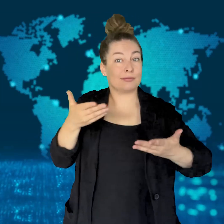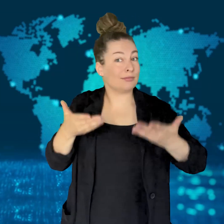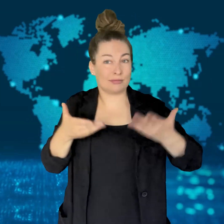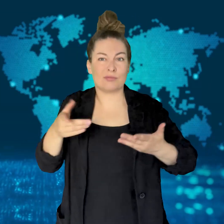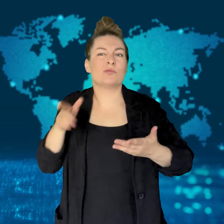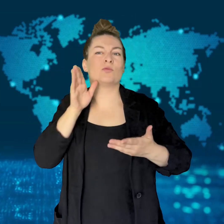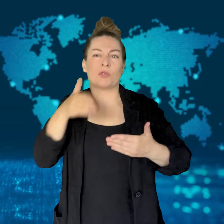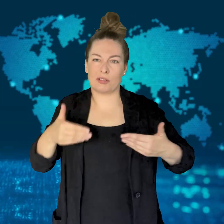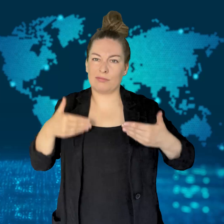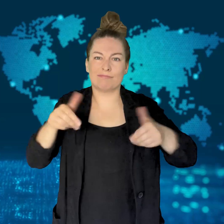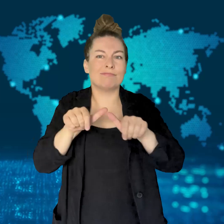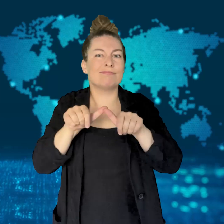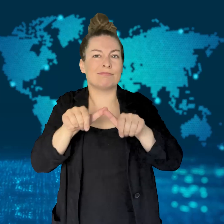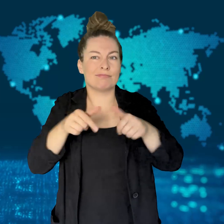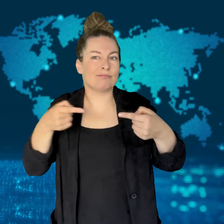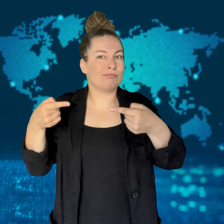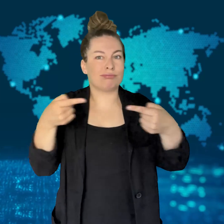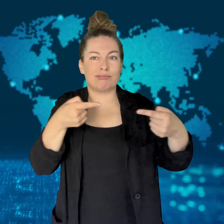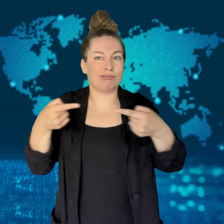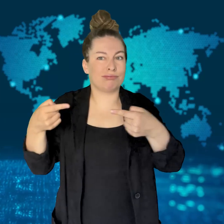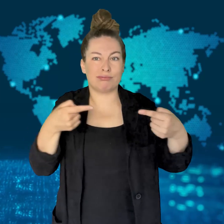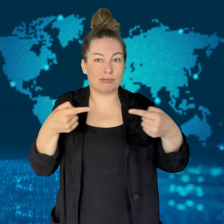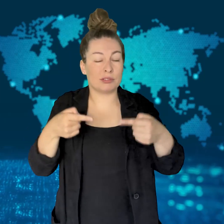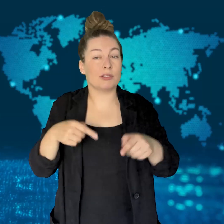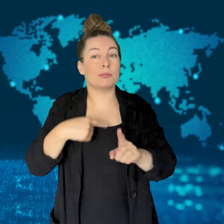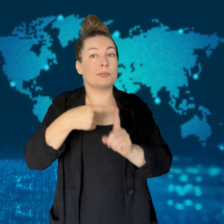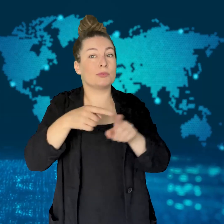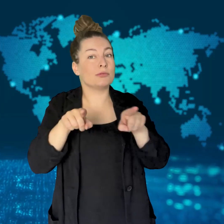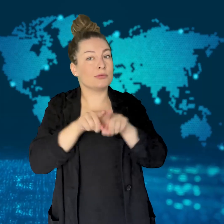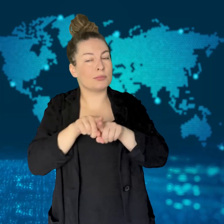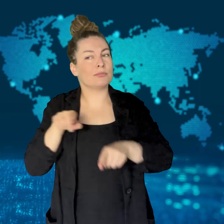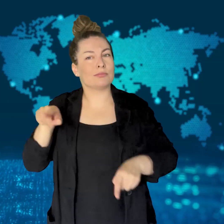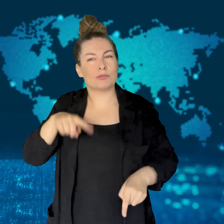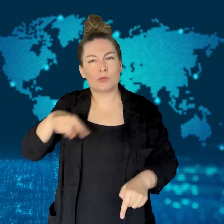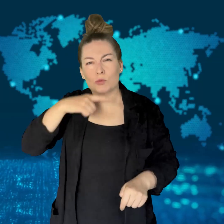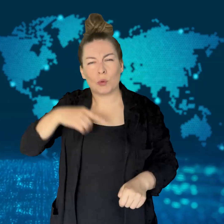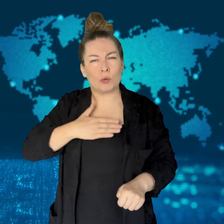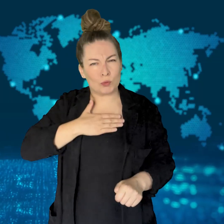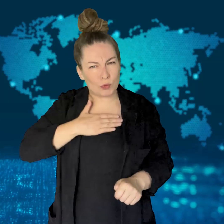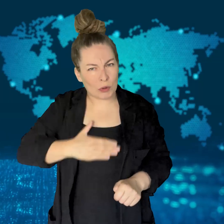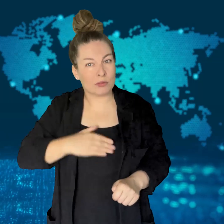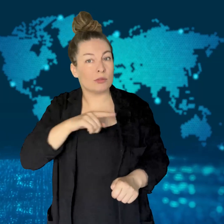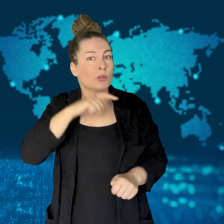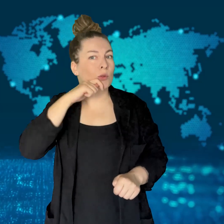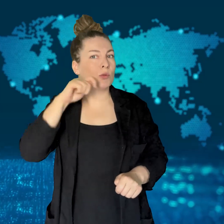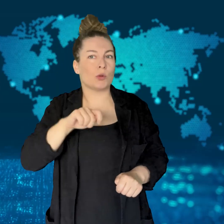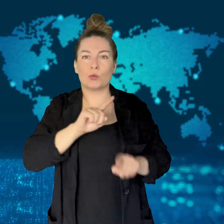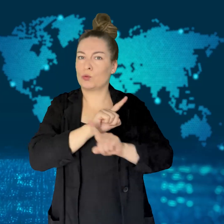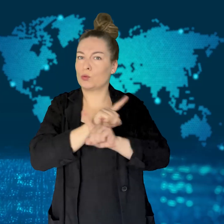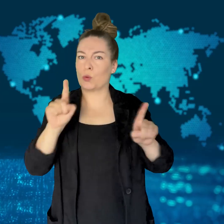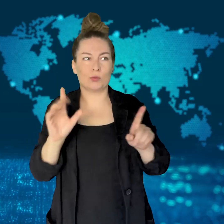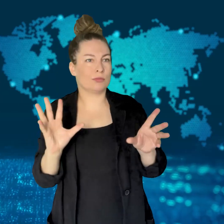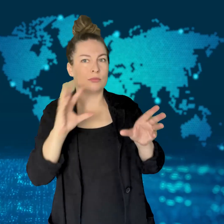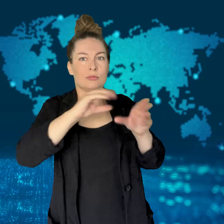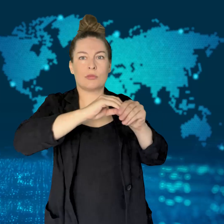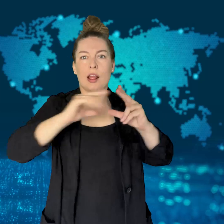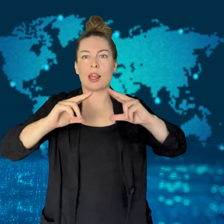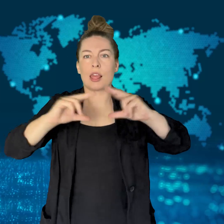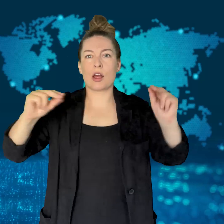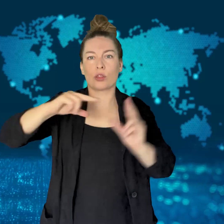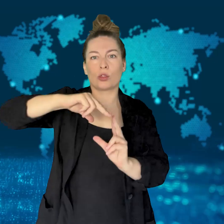It also demands that Ukraine no longer pursue being a member of NATO.